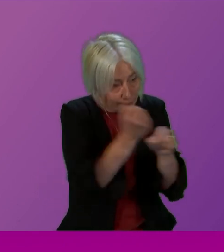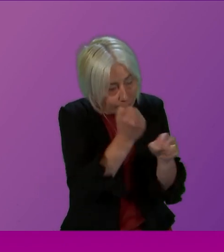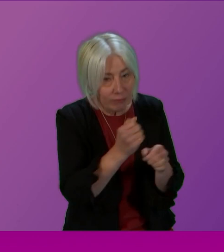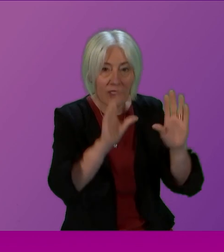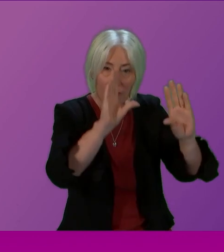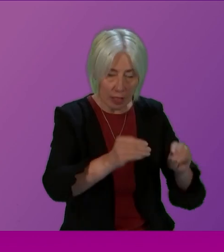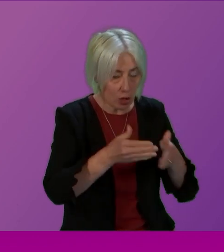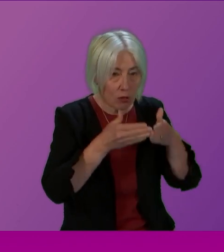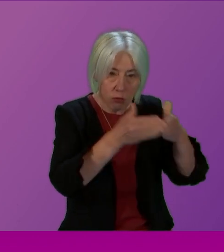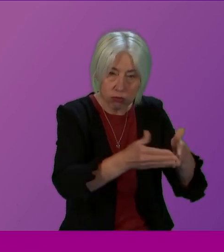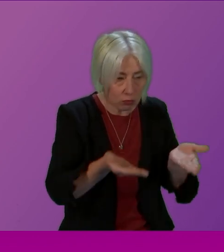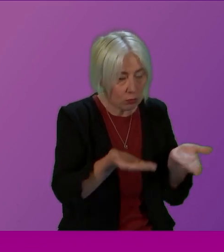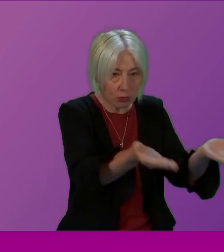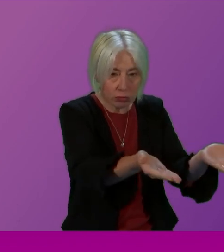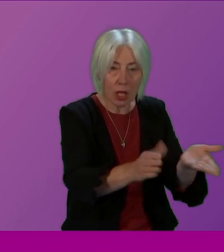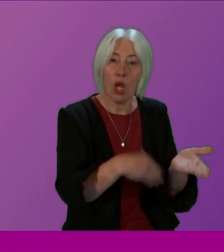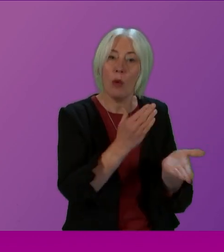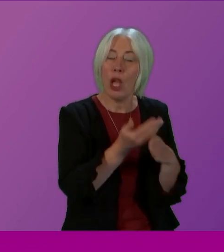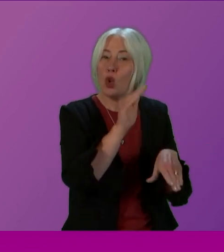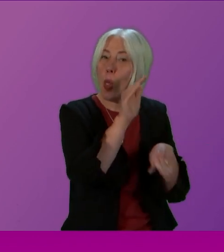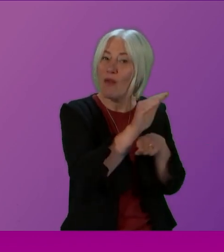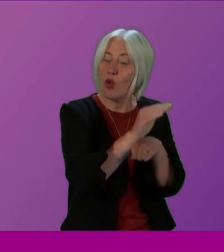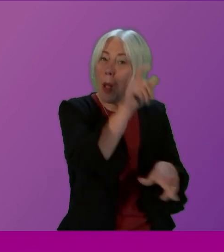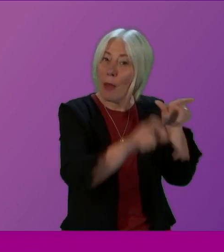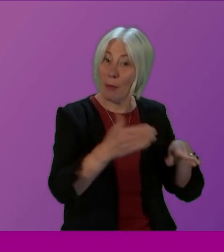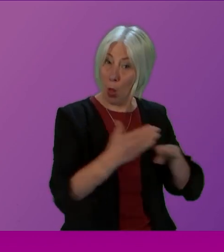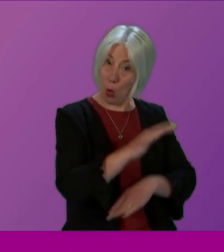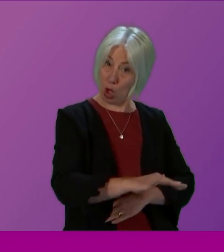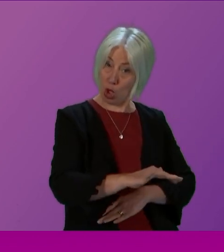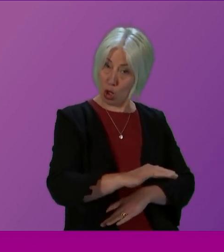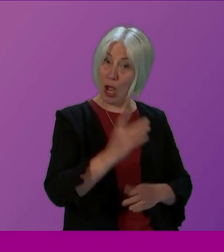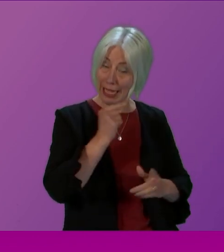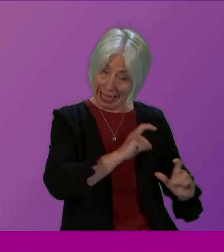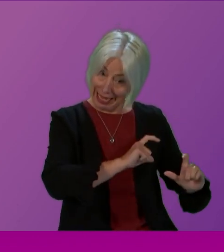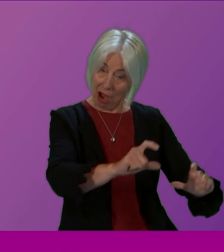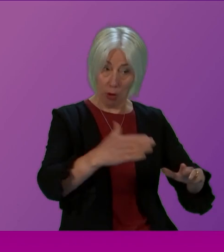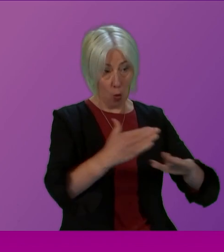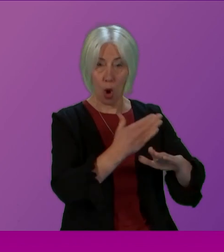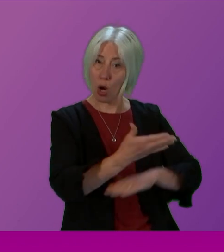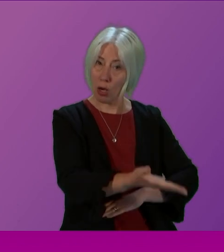have a future that allows the people who are employed there to continue to be employed there.